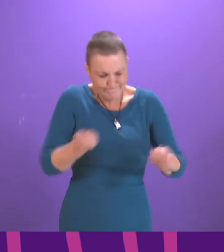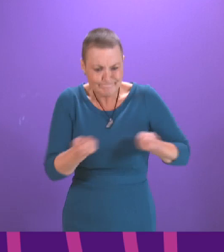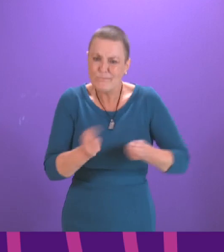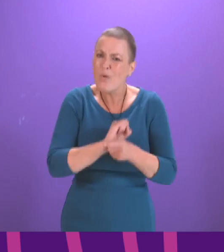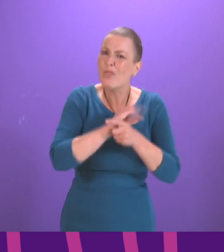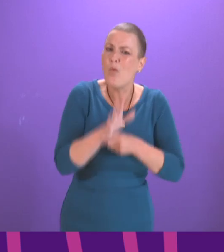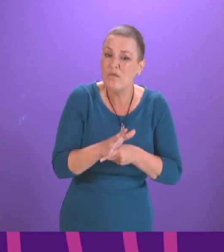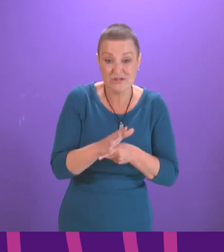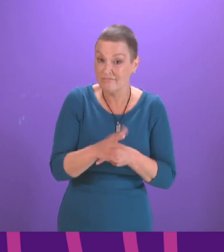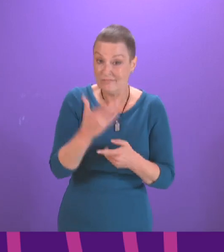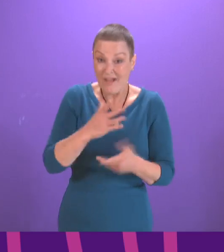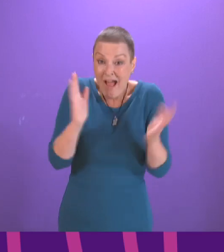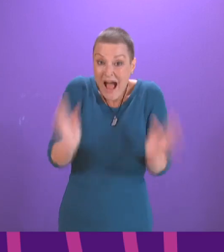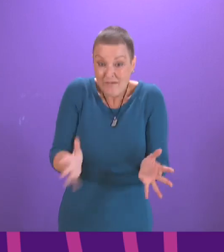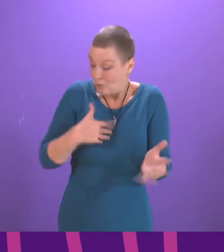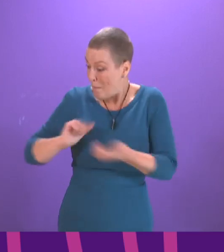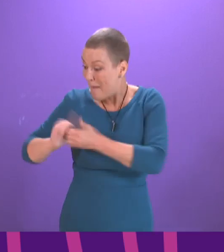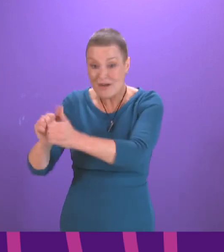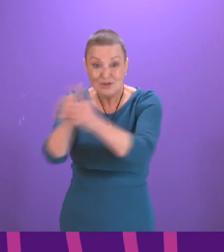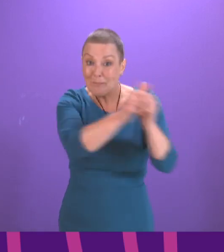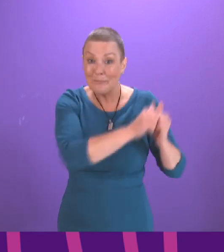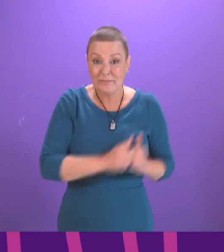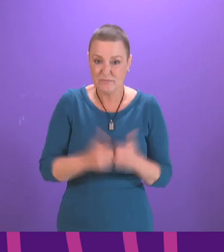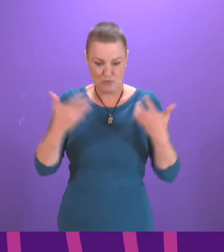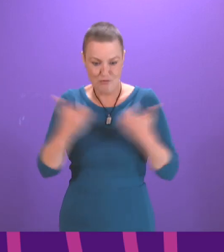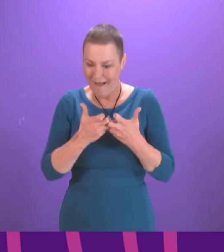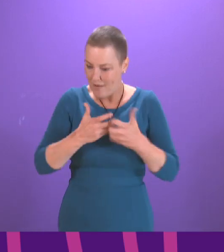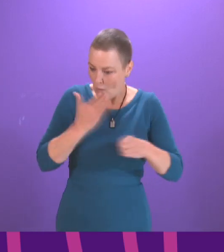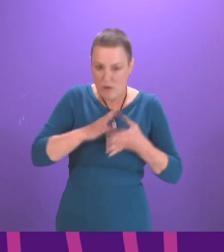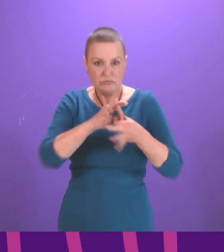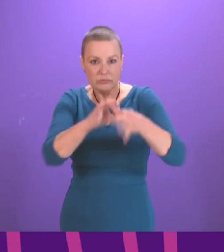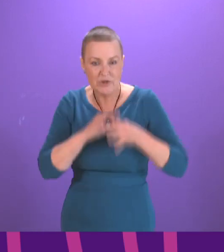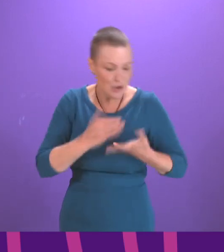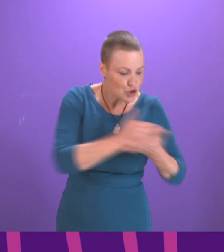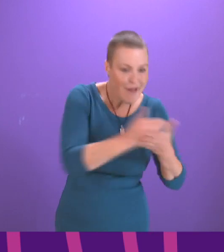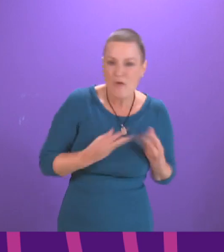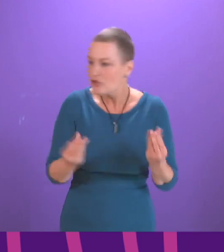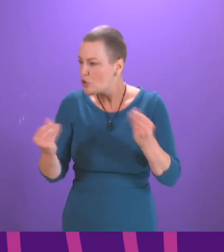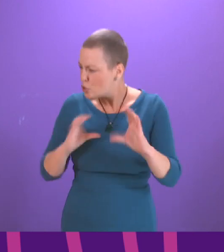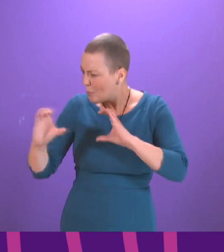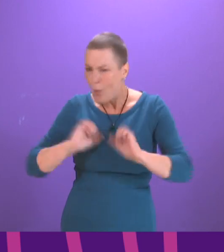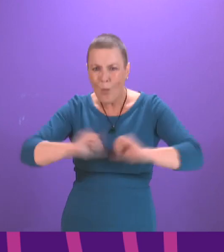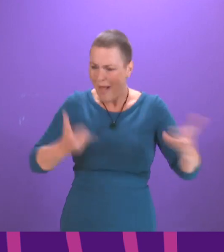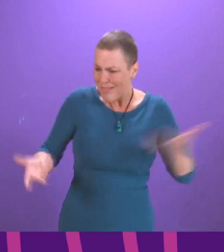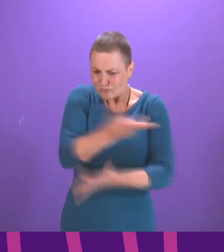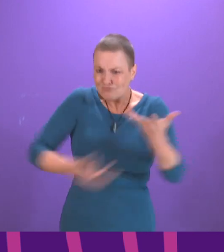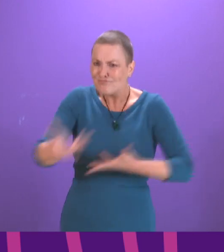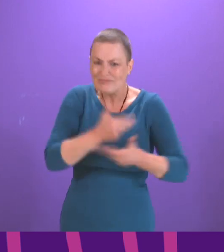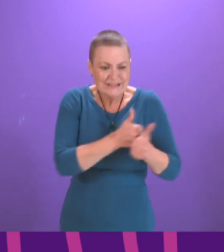neighbouring authorities and health boards on how to drive down levels of infection, share resources, and communicate with and support communities.